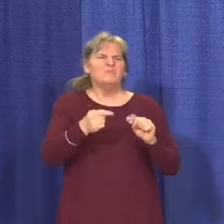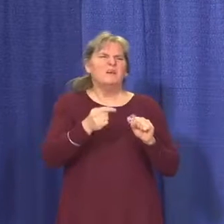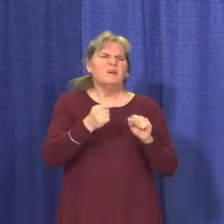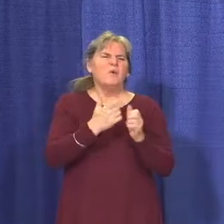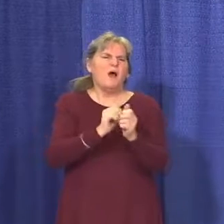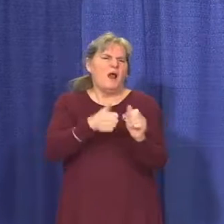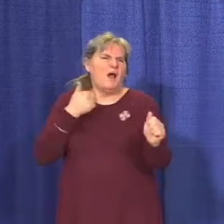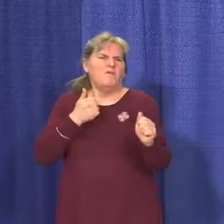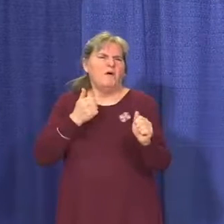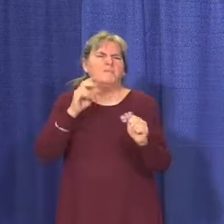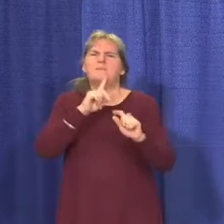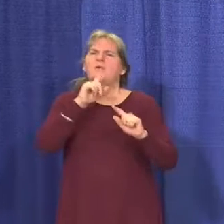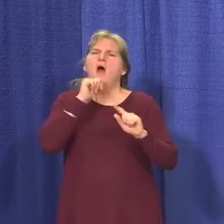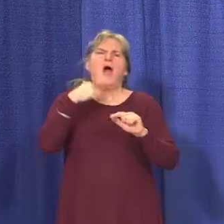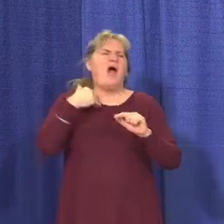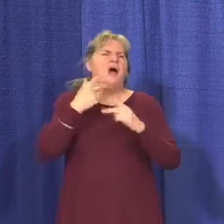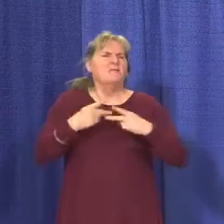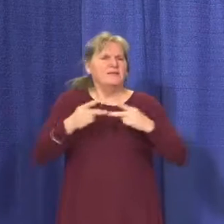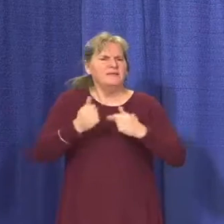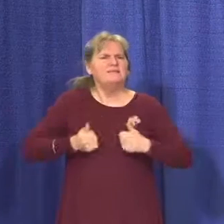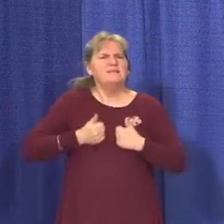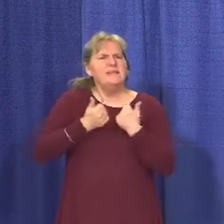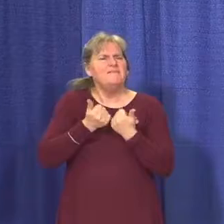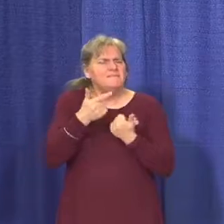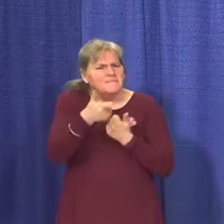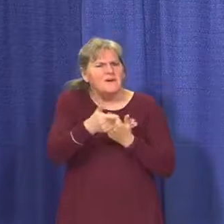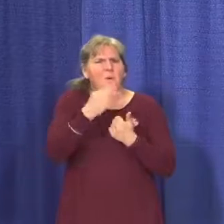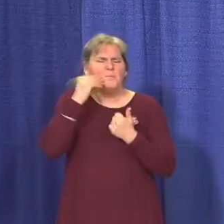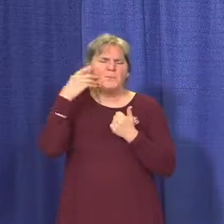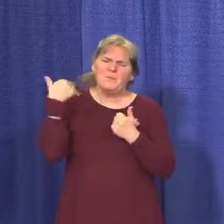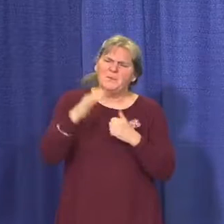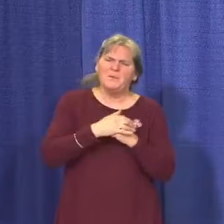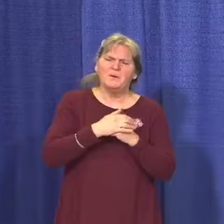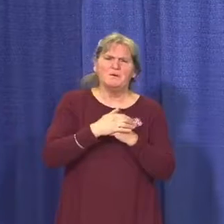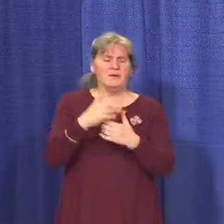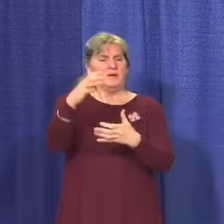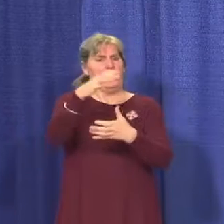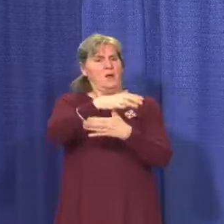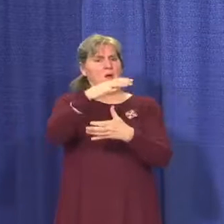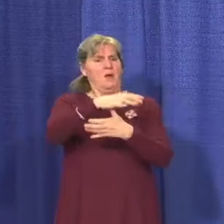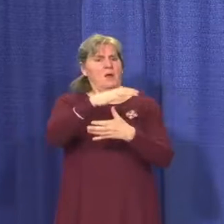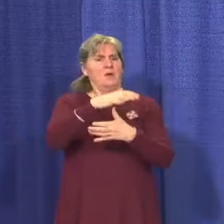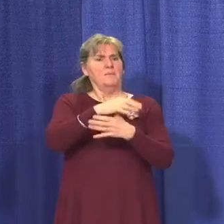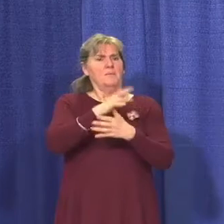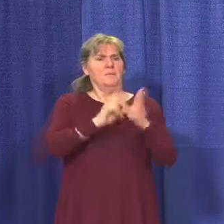homelessness, and the recommendations from putting people first two making sure the